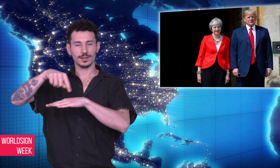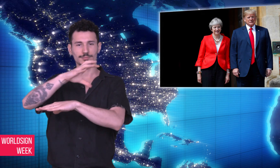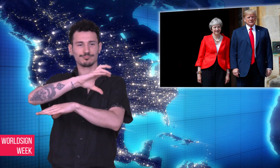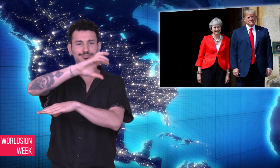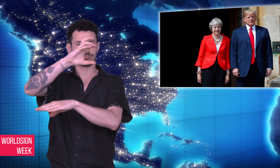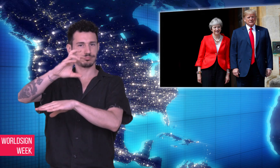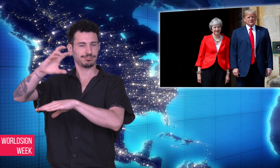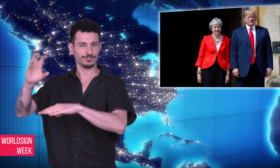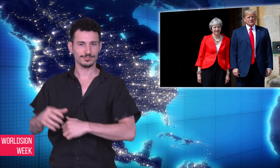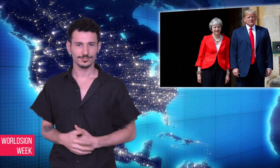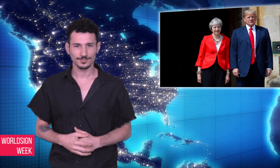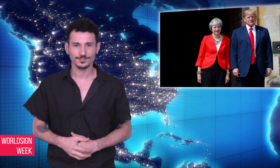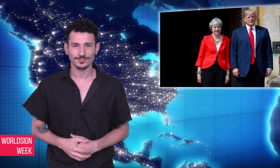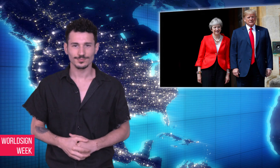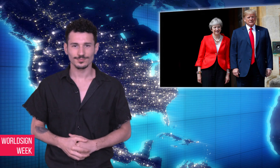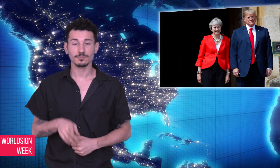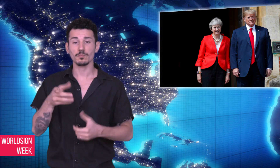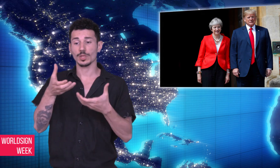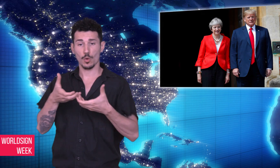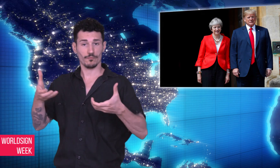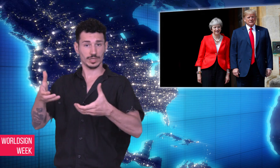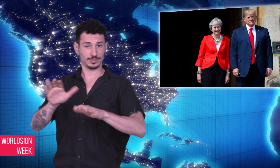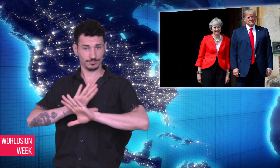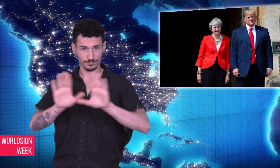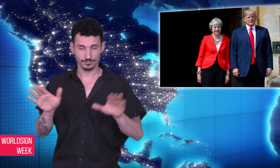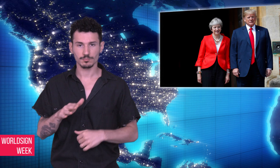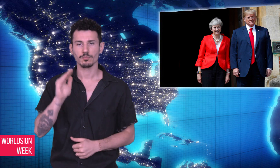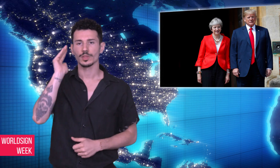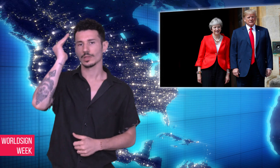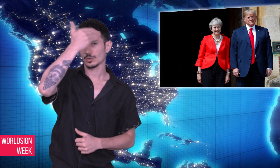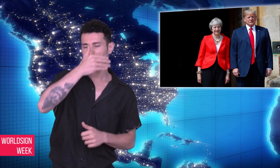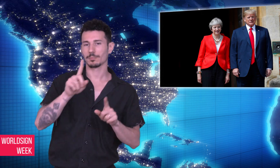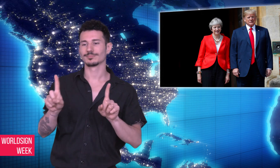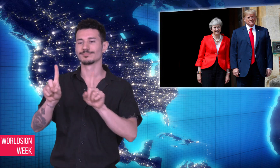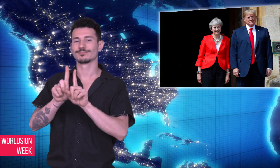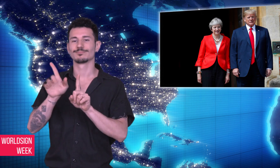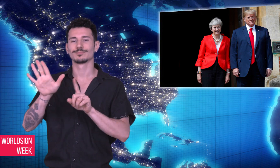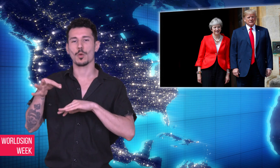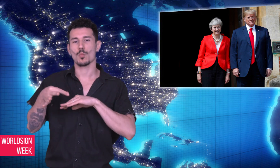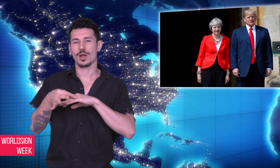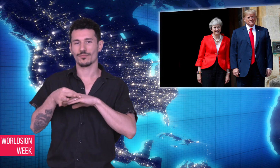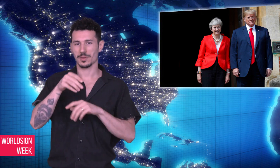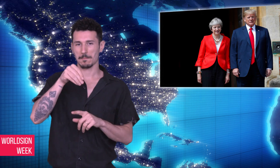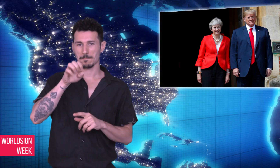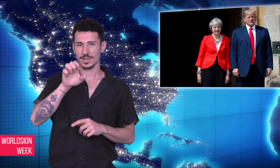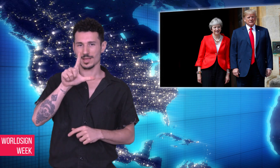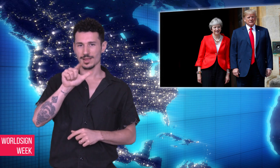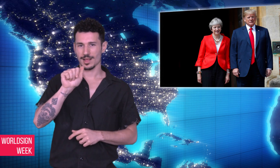Then Trump and his wife Melanie had